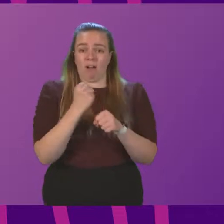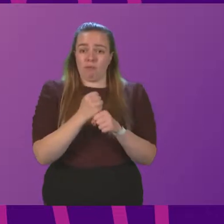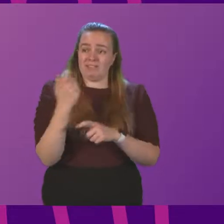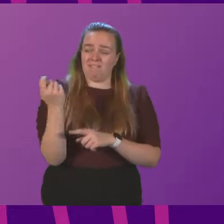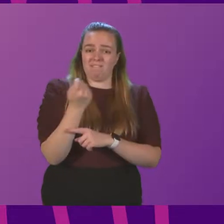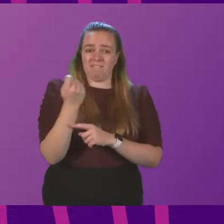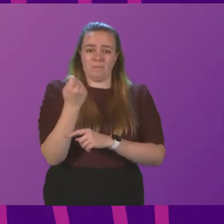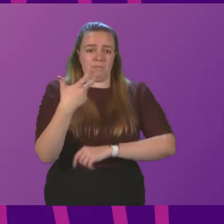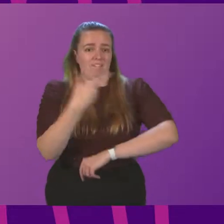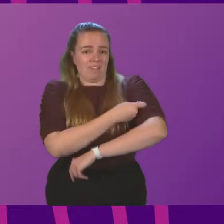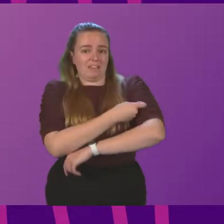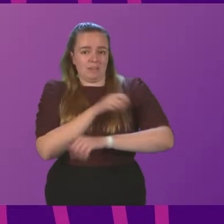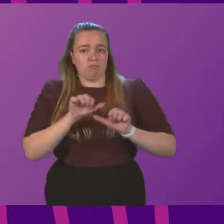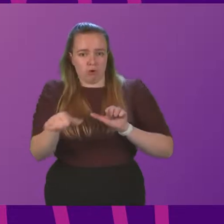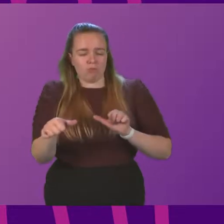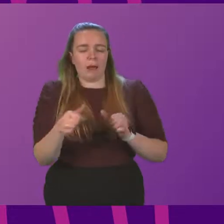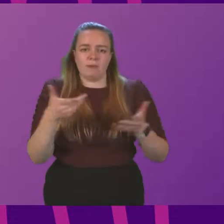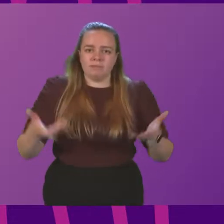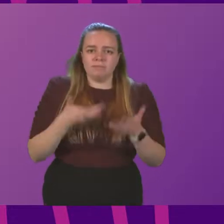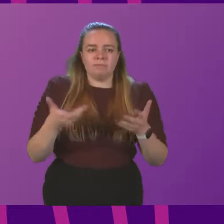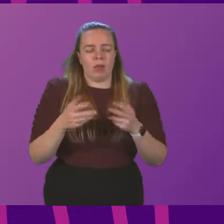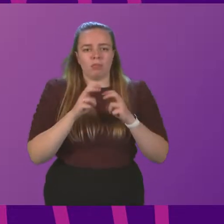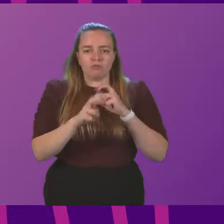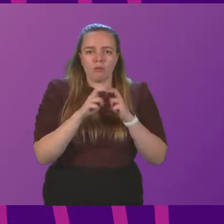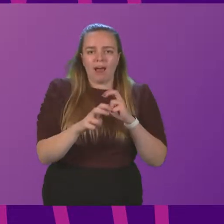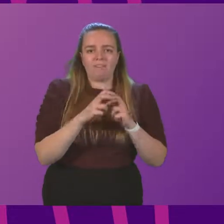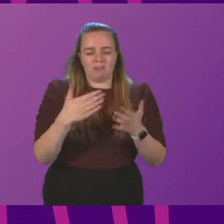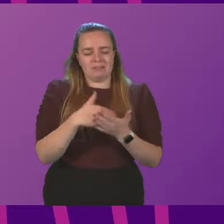and it will enable the travel and tourism sectors to take another step back towards normal